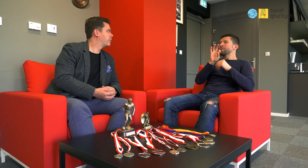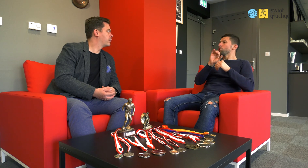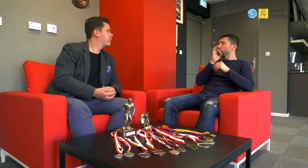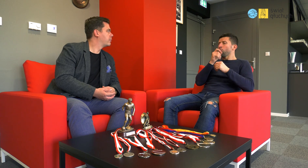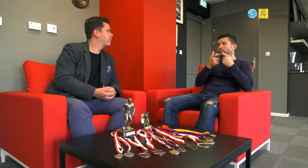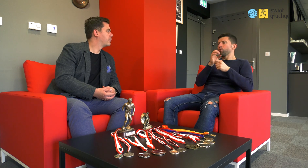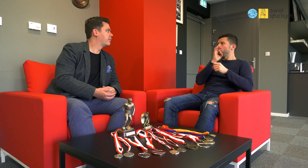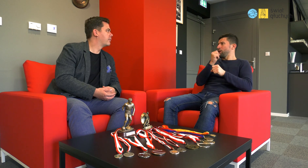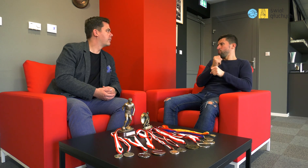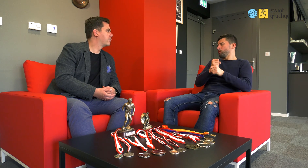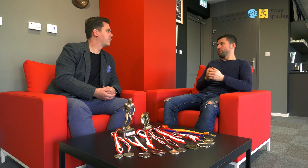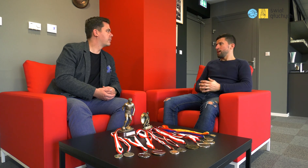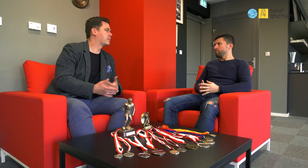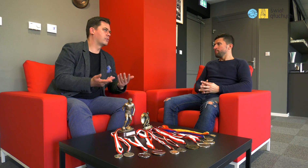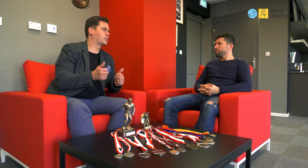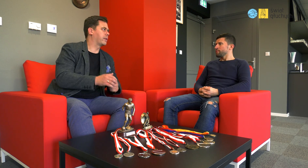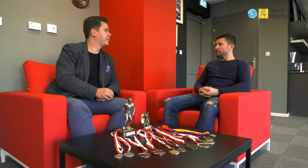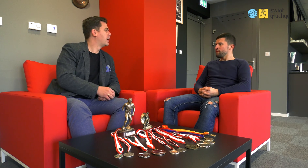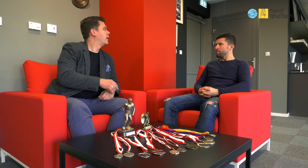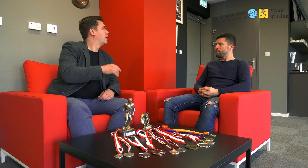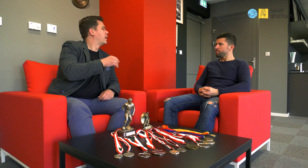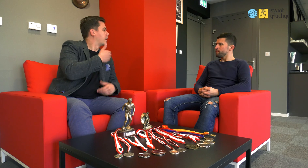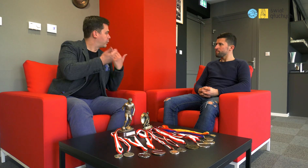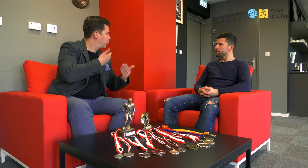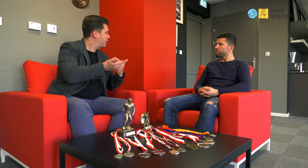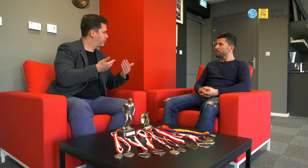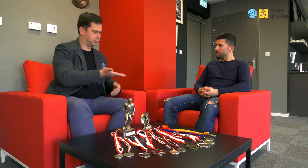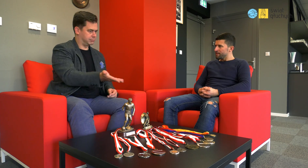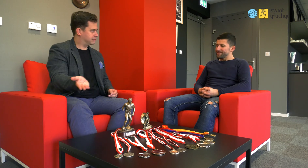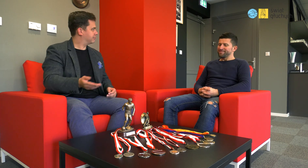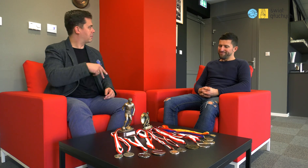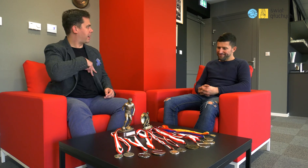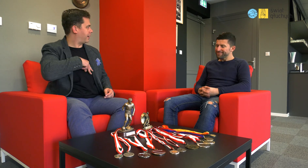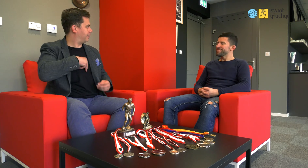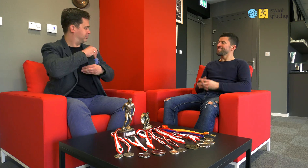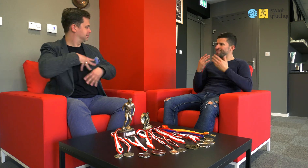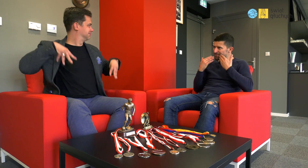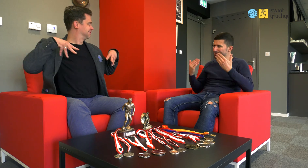They are really doing a a great job. Congratulations on the medals.